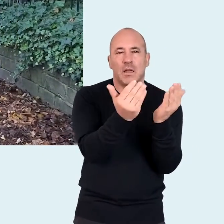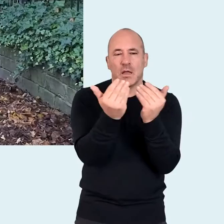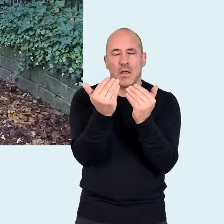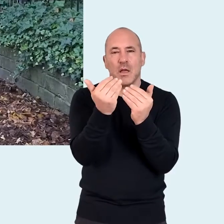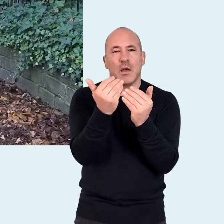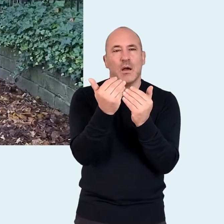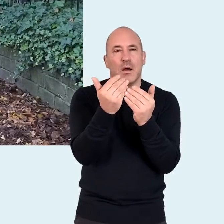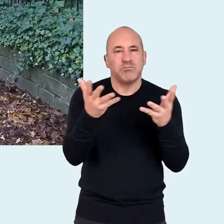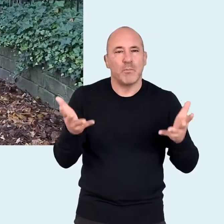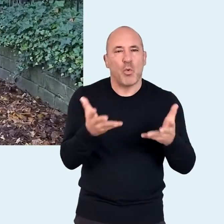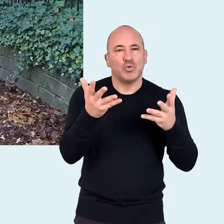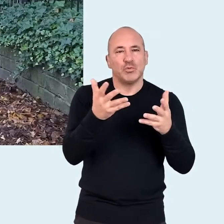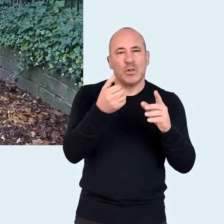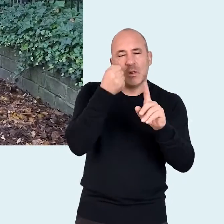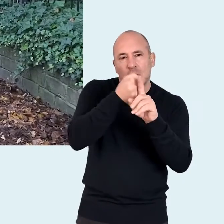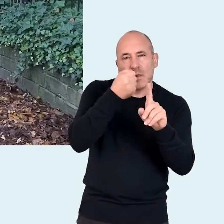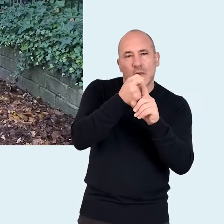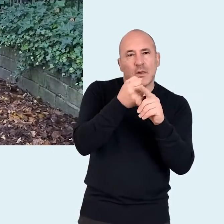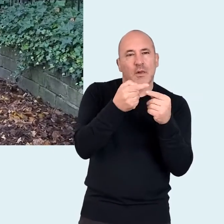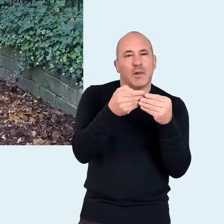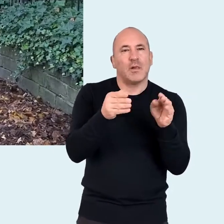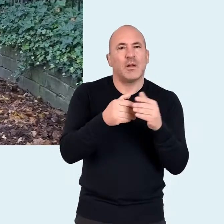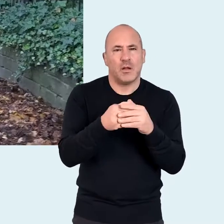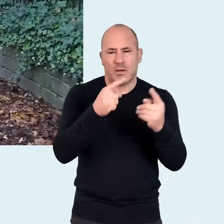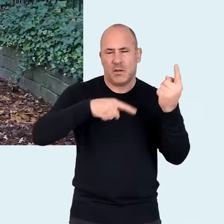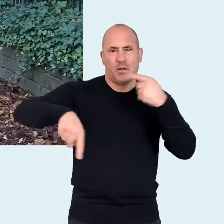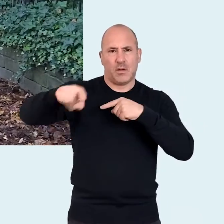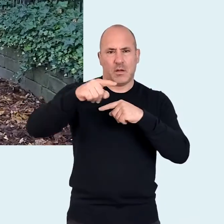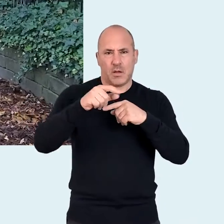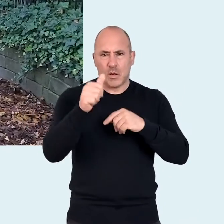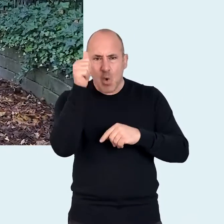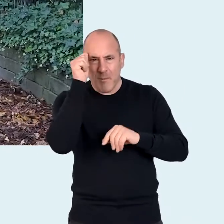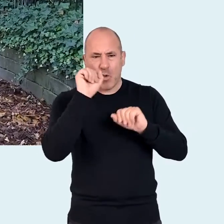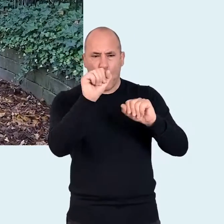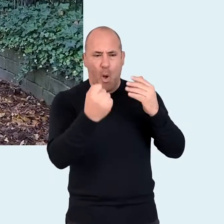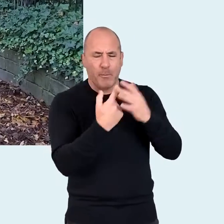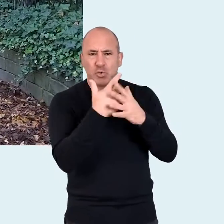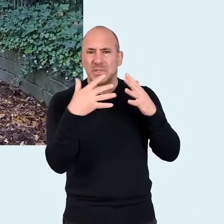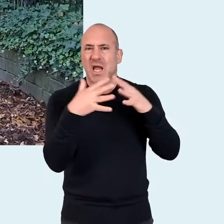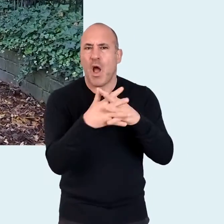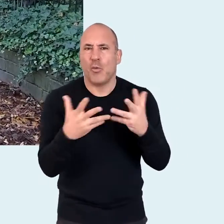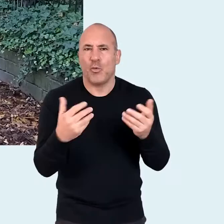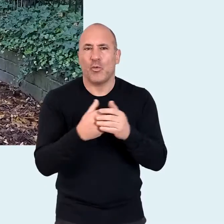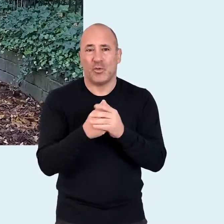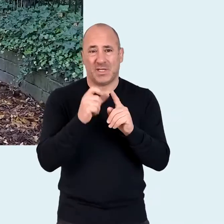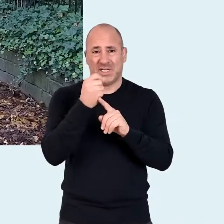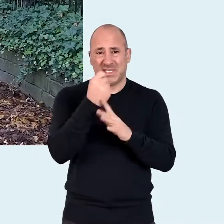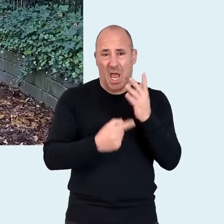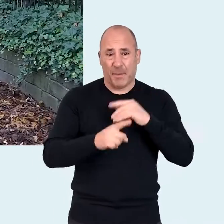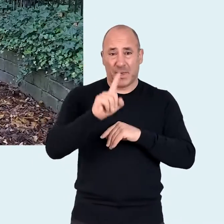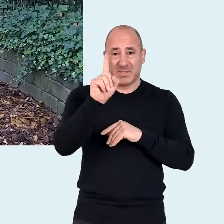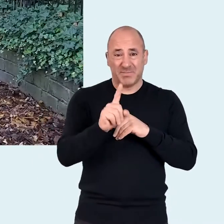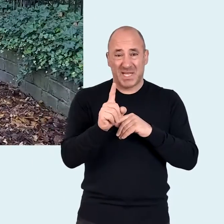marketing and promotion. How are people finding out about your opportunities? Are disabled